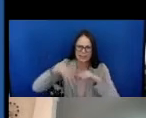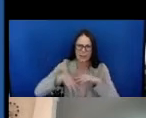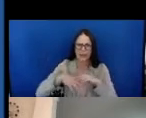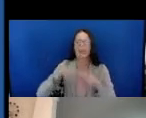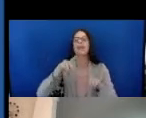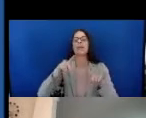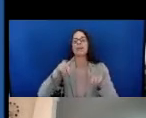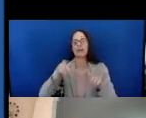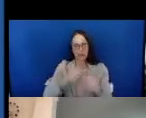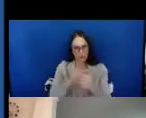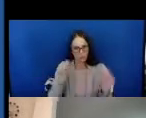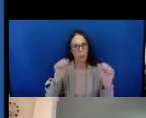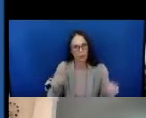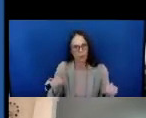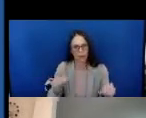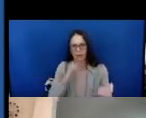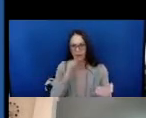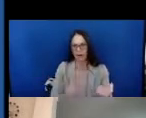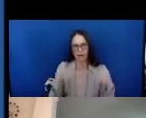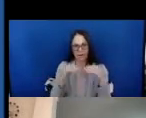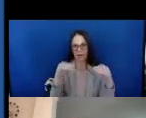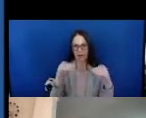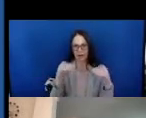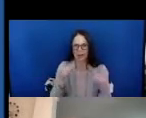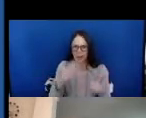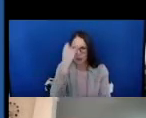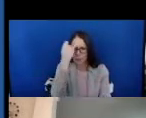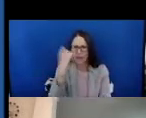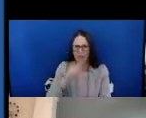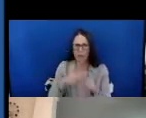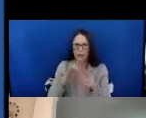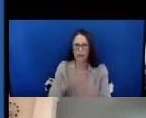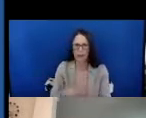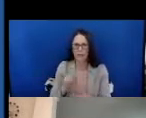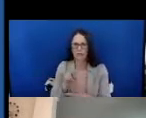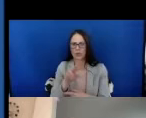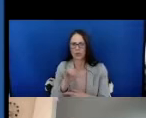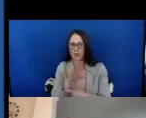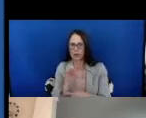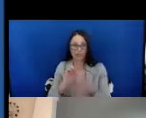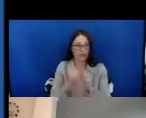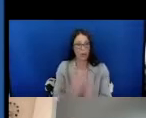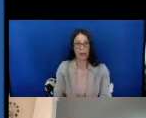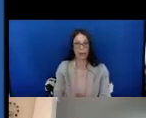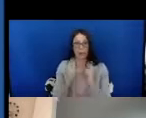15:57:57 Can you imagine when it comes to triage how life circumstances can disadvantage